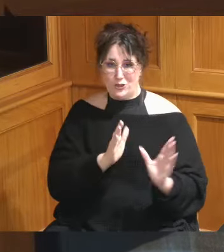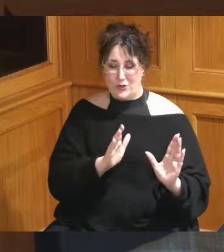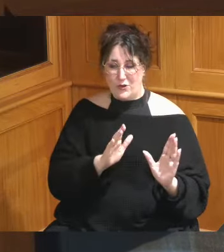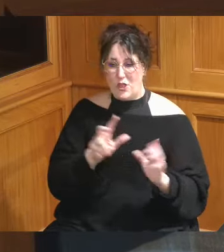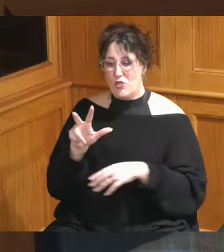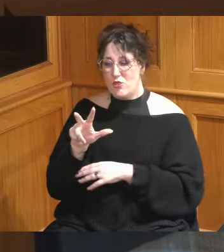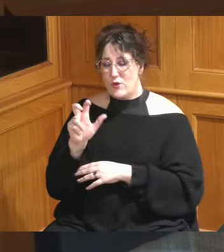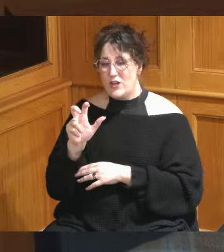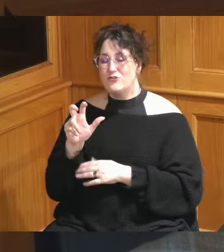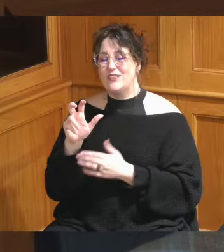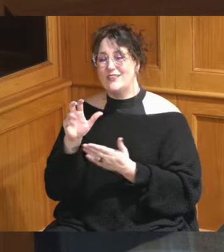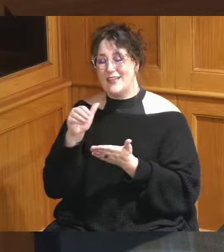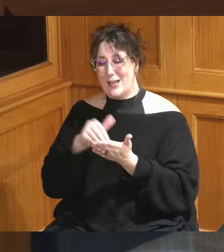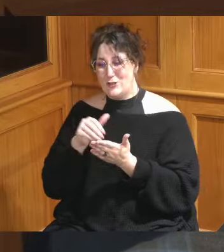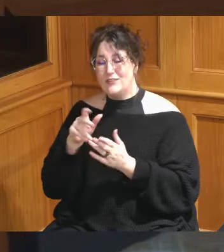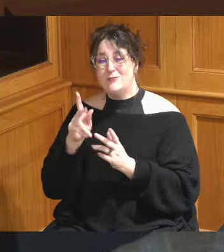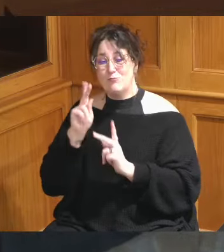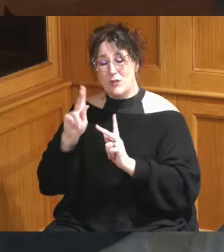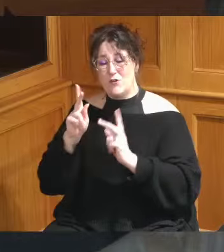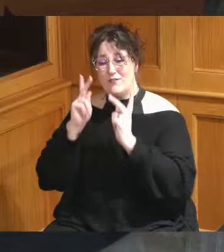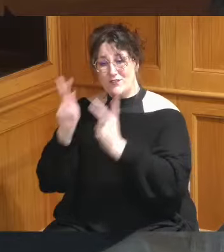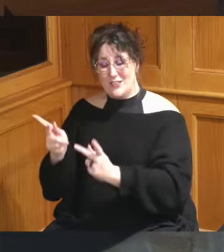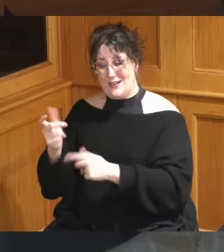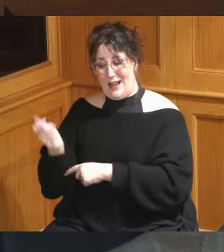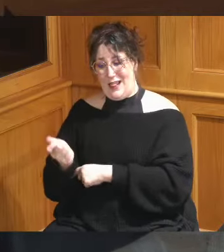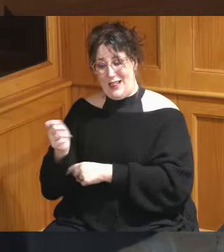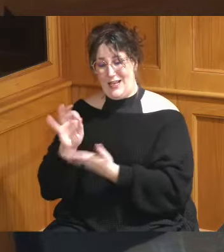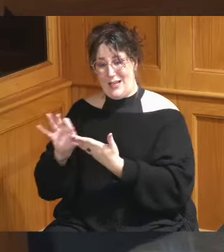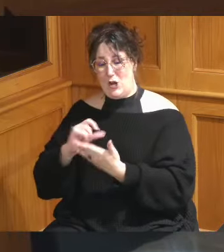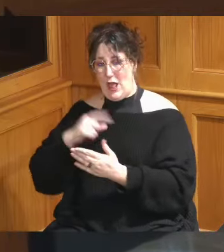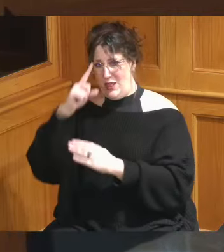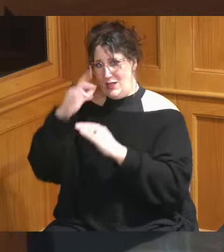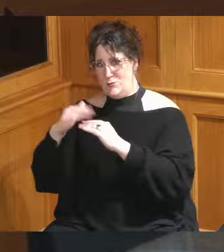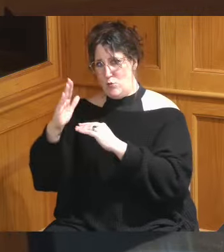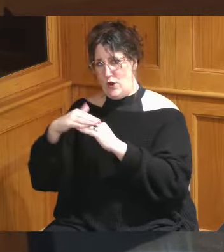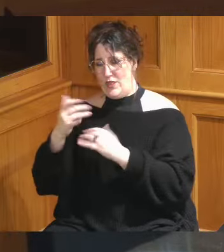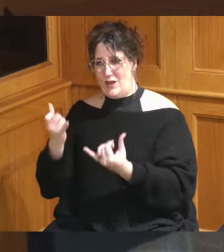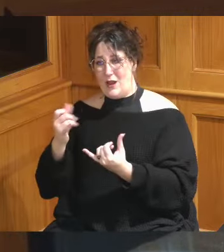come. We got a clicker down there. I think it's more than 300,000. That was the October numbers.